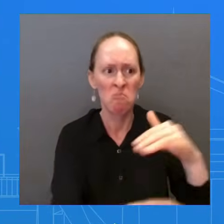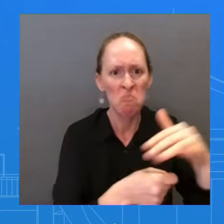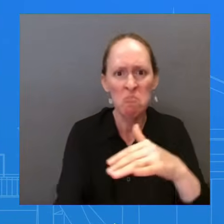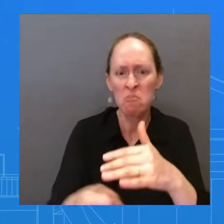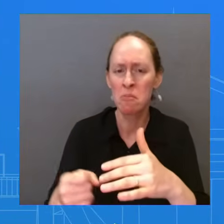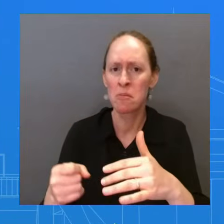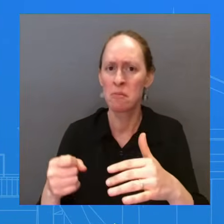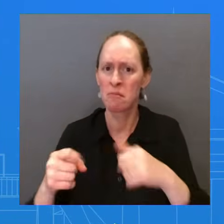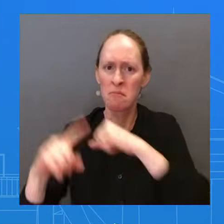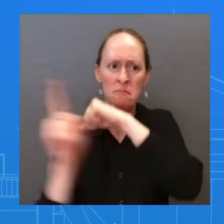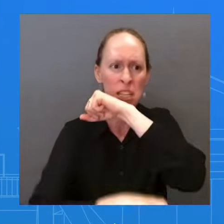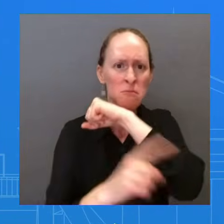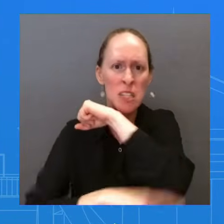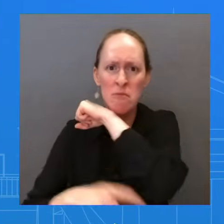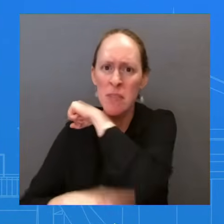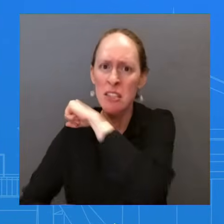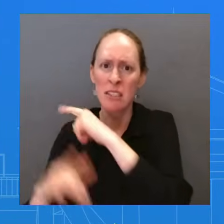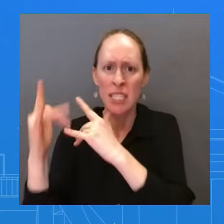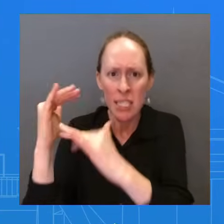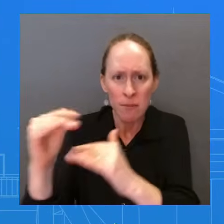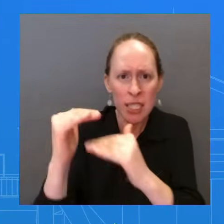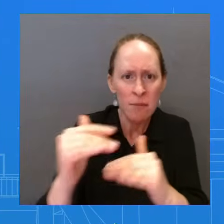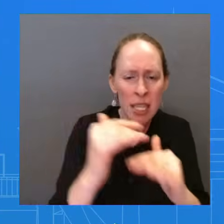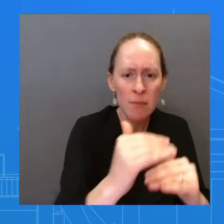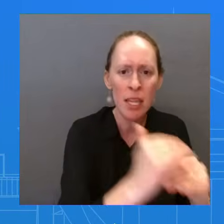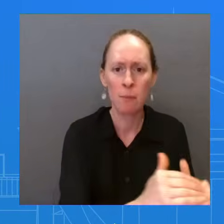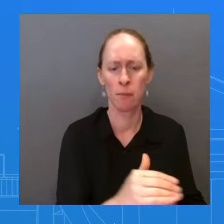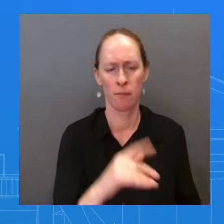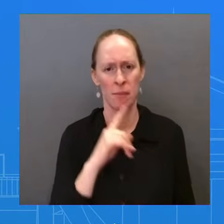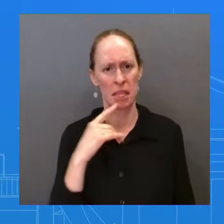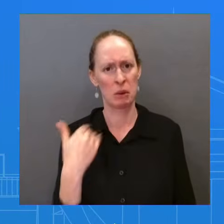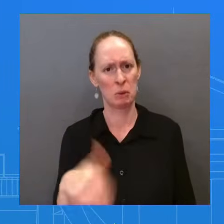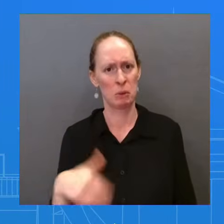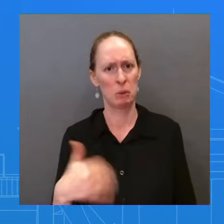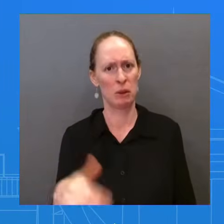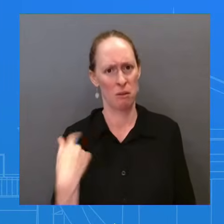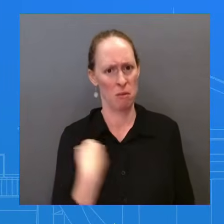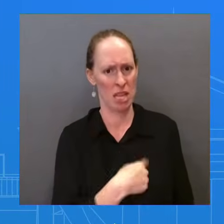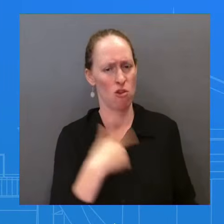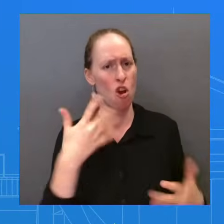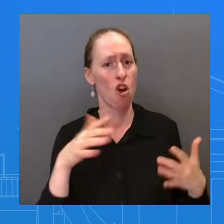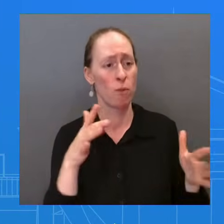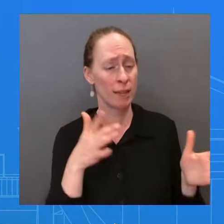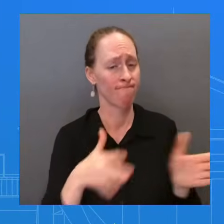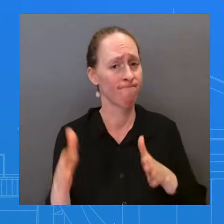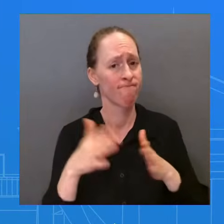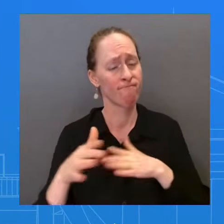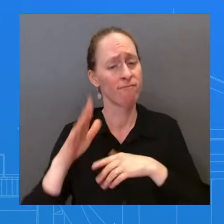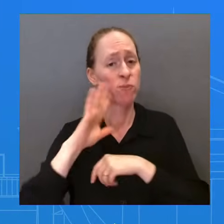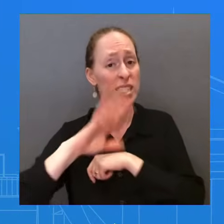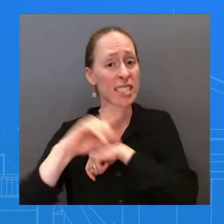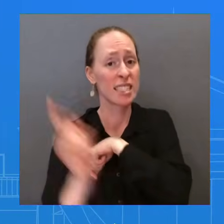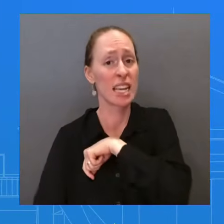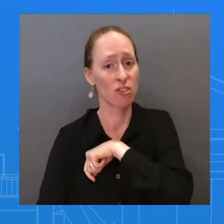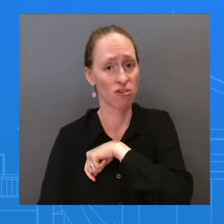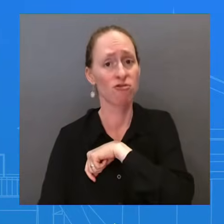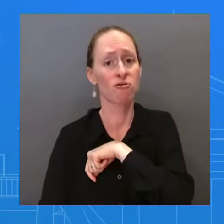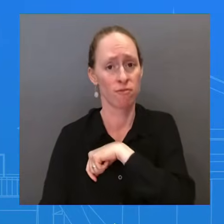for the Ortega-Murillo regime's actions, including by imposing sanctions. And we'll continue to do so. The Press: And separately, the -- in Ukraine,